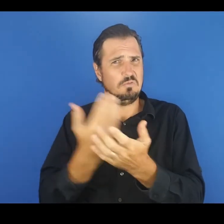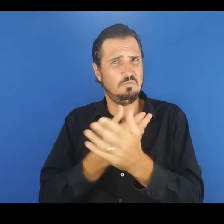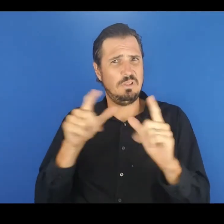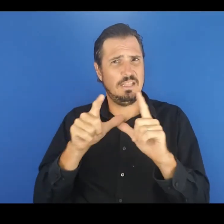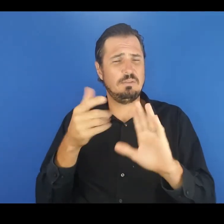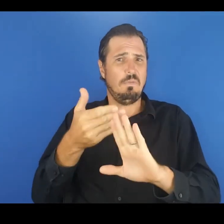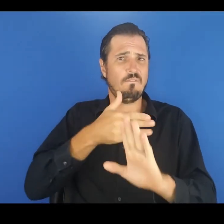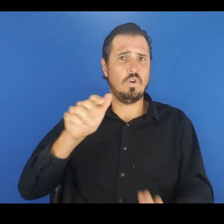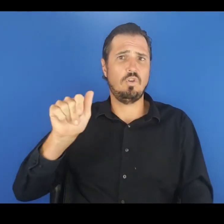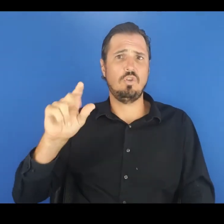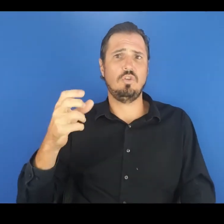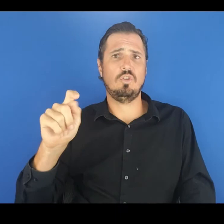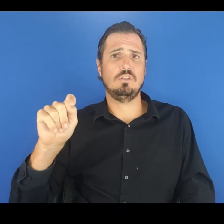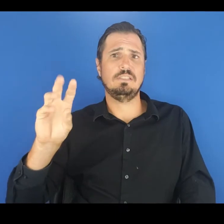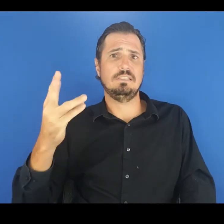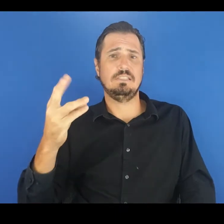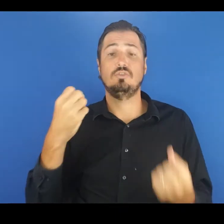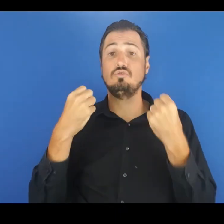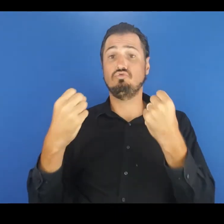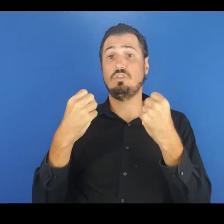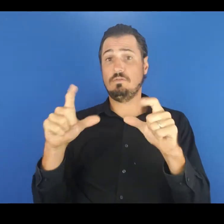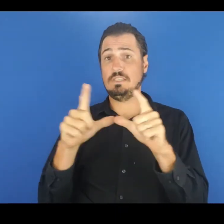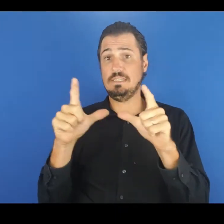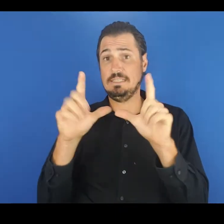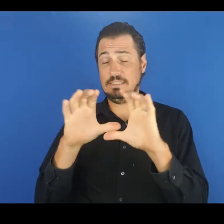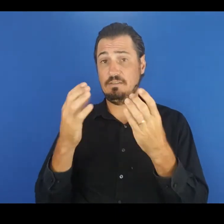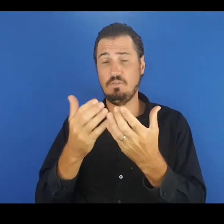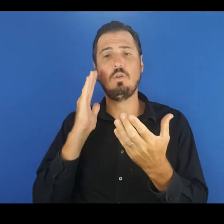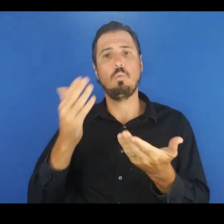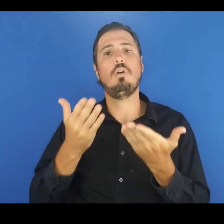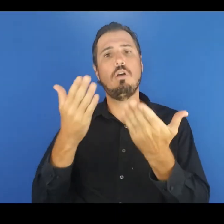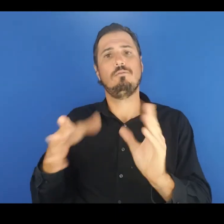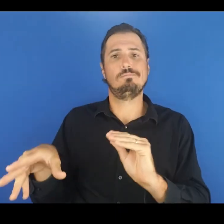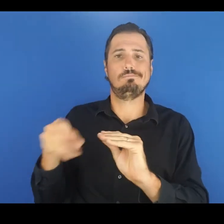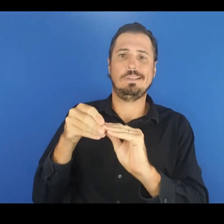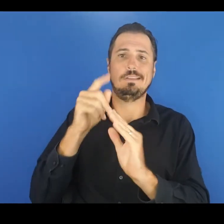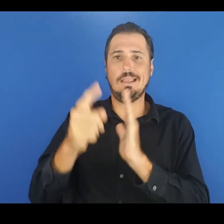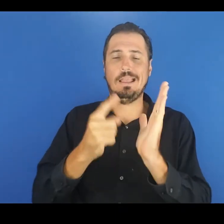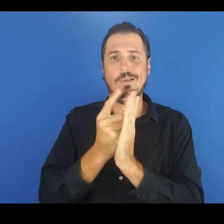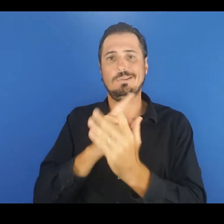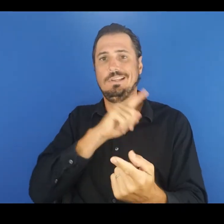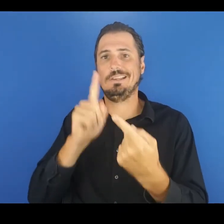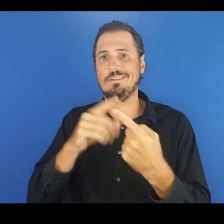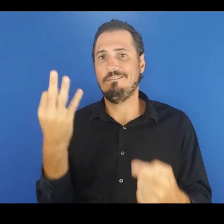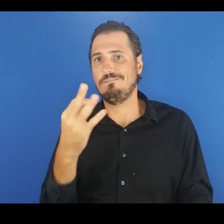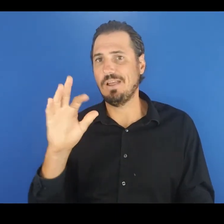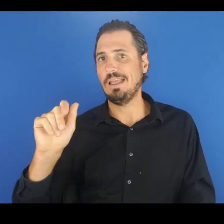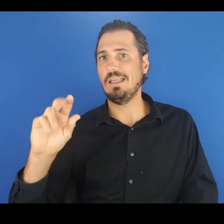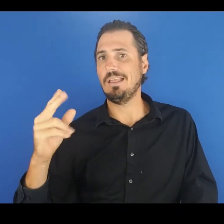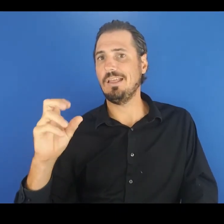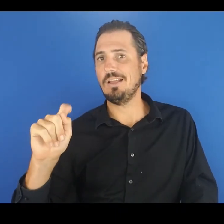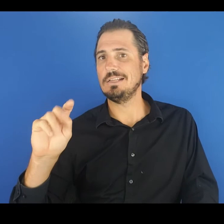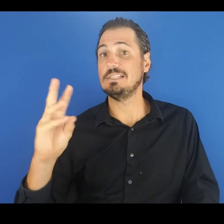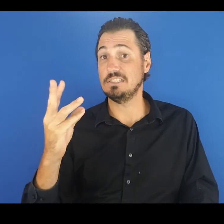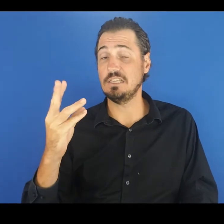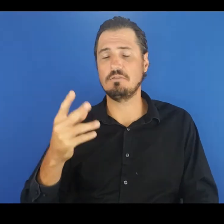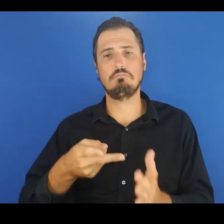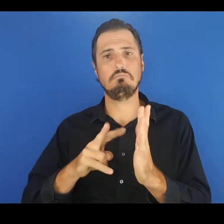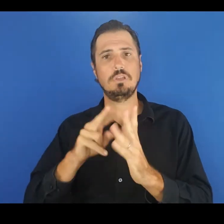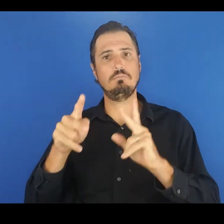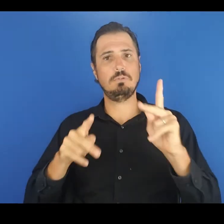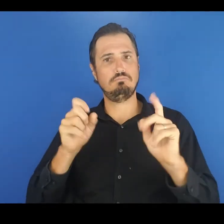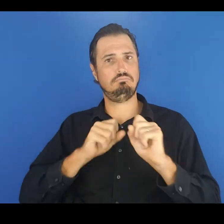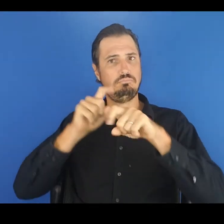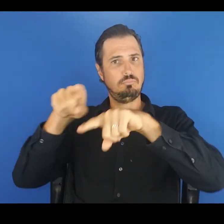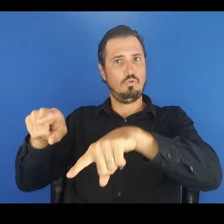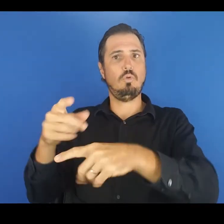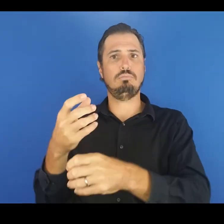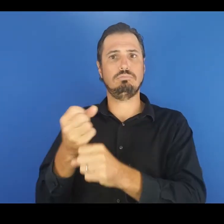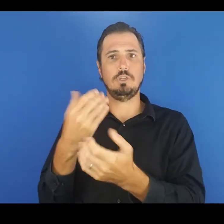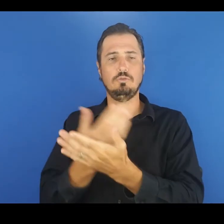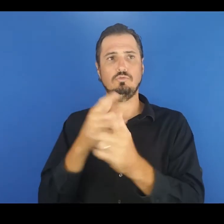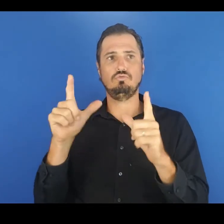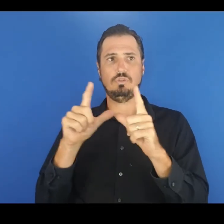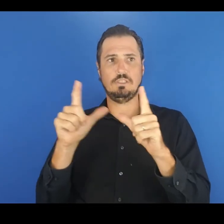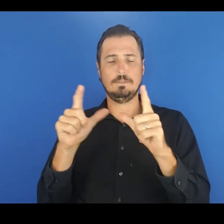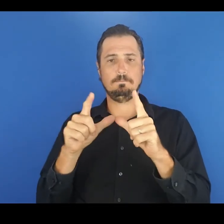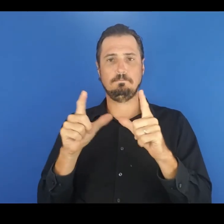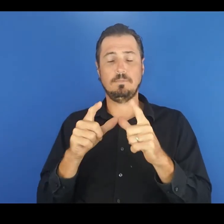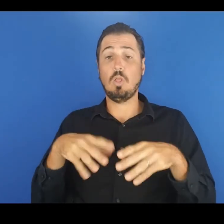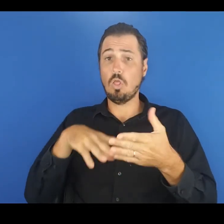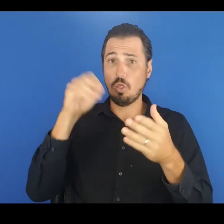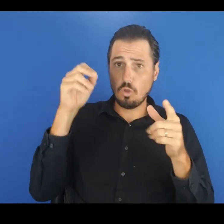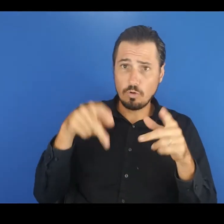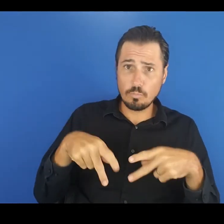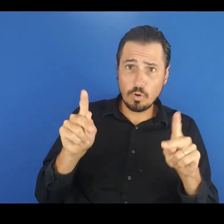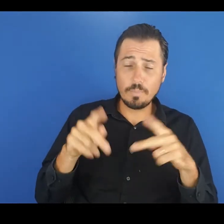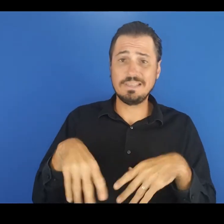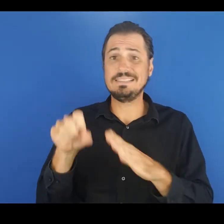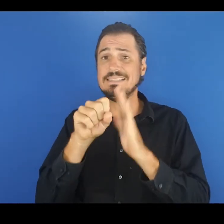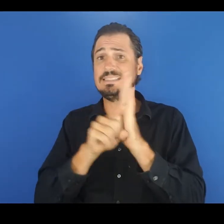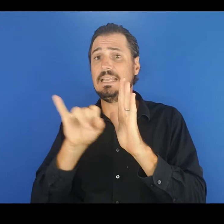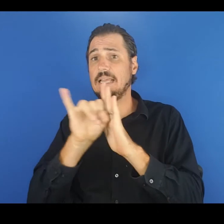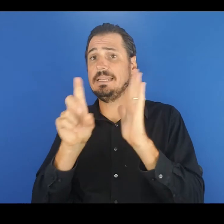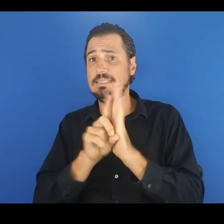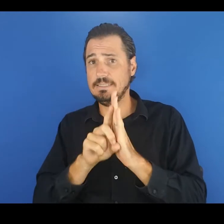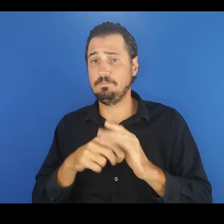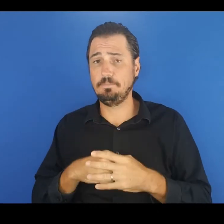The Drivers Licensing Division will continue to offer extended hours through Friday, August 6, allowing eligible customers to renew their driver’s licenses, learner’s permits, and state ID cards.